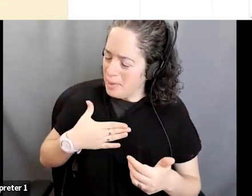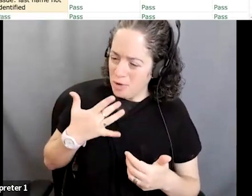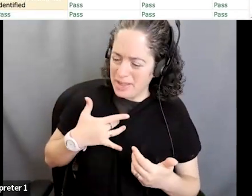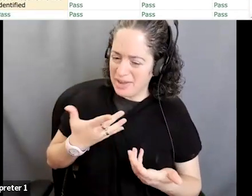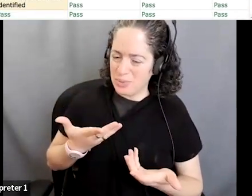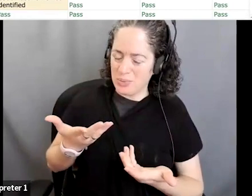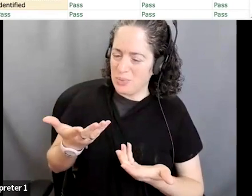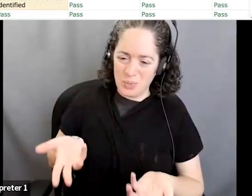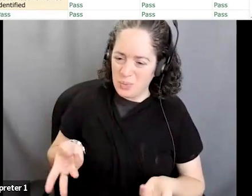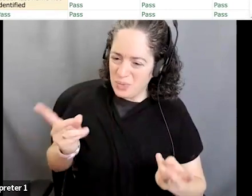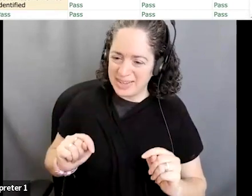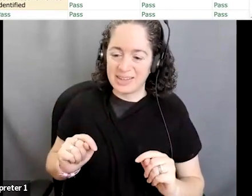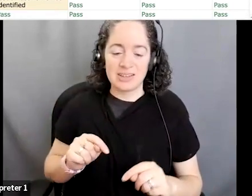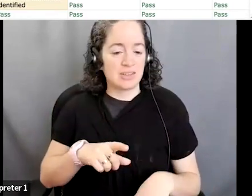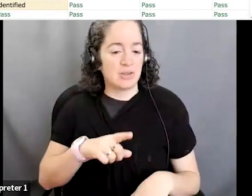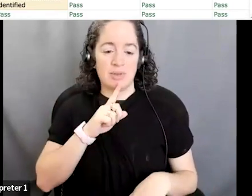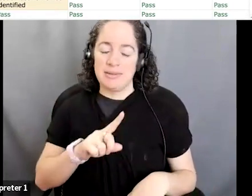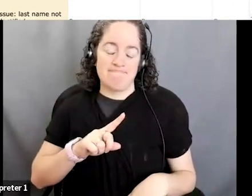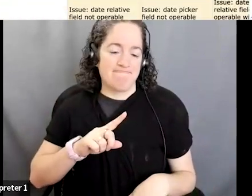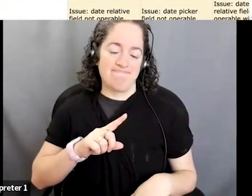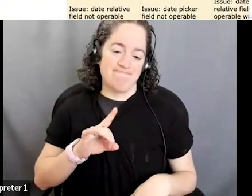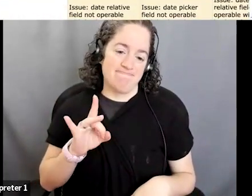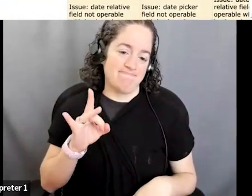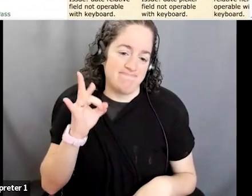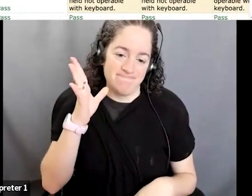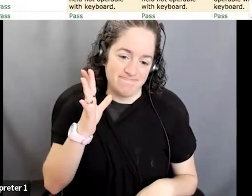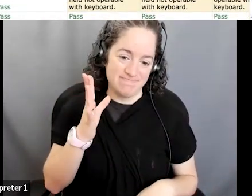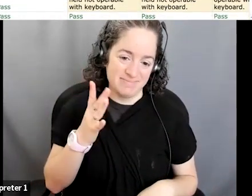That was a very upsetting message for privacy reasons